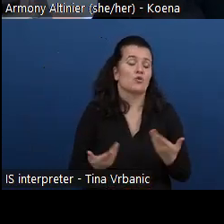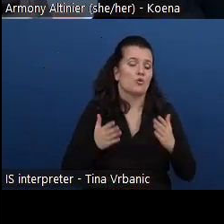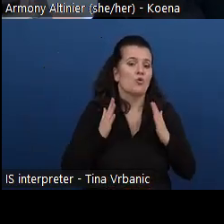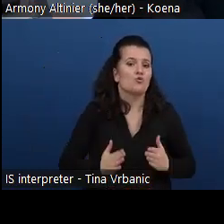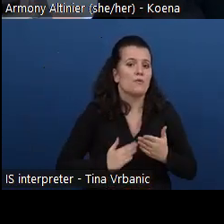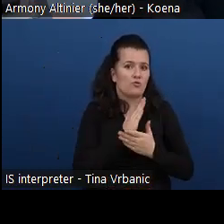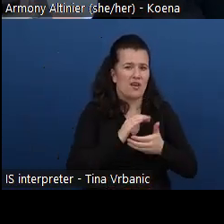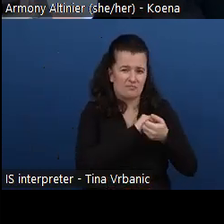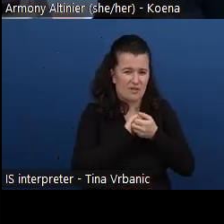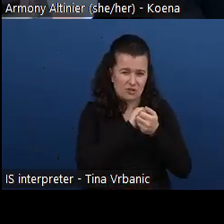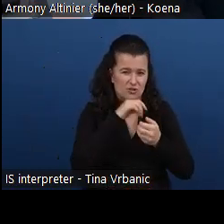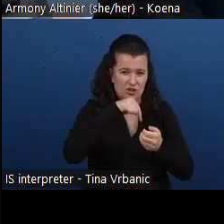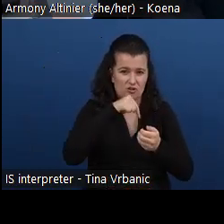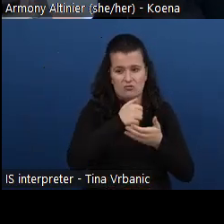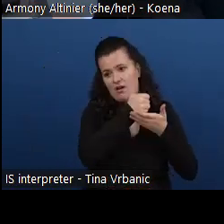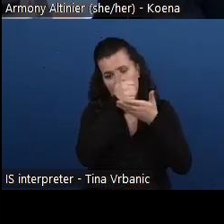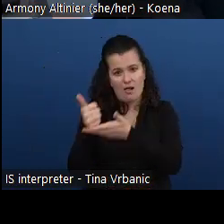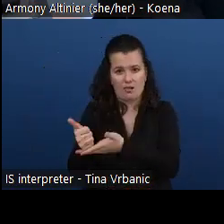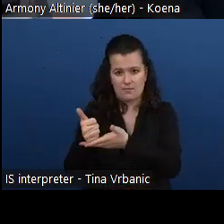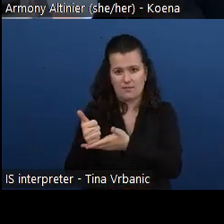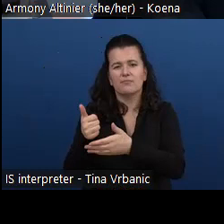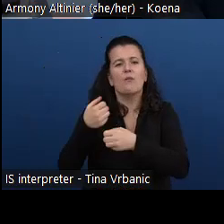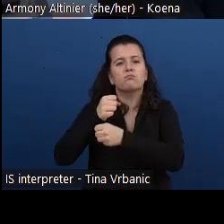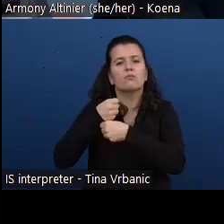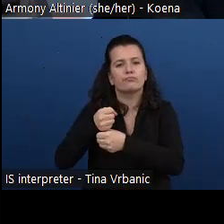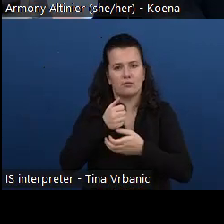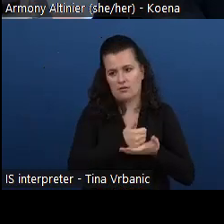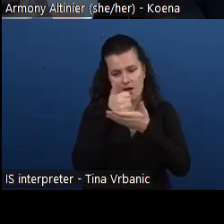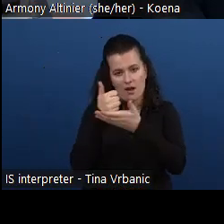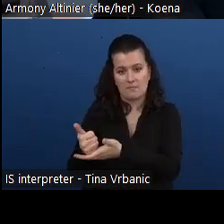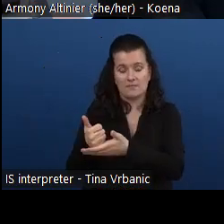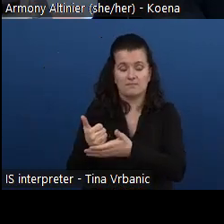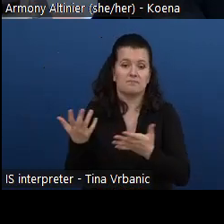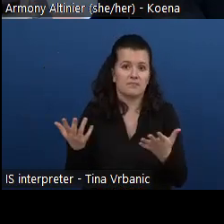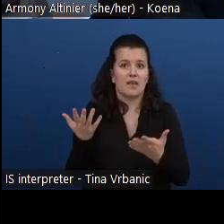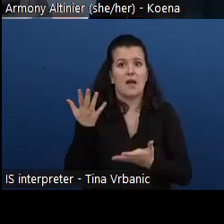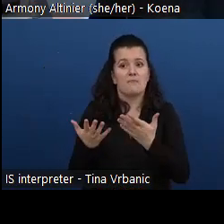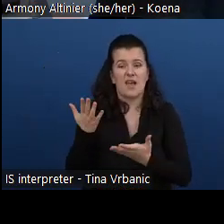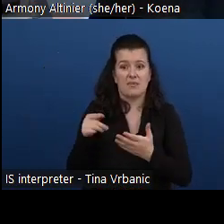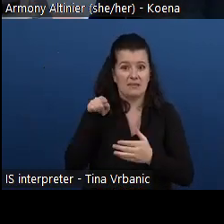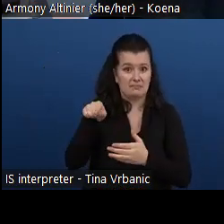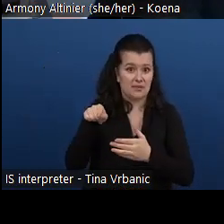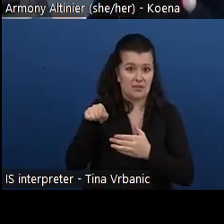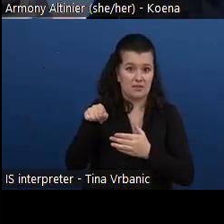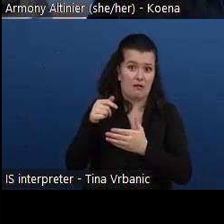that's helped them, but maybe they will need to go to the European courts.